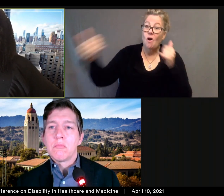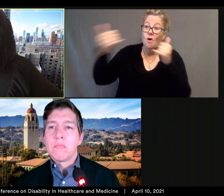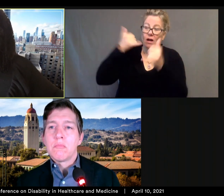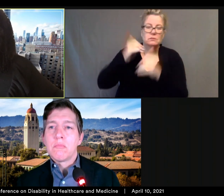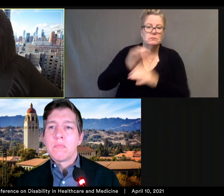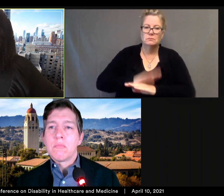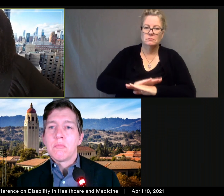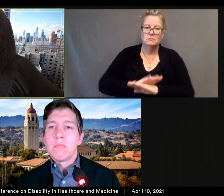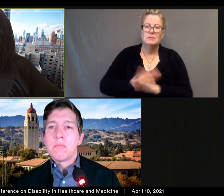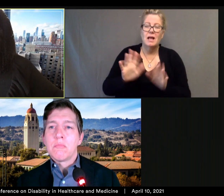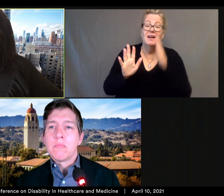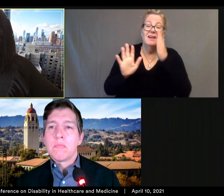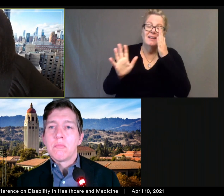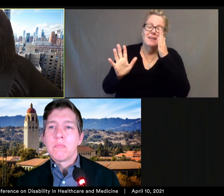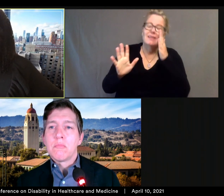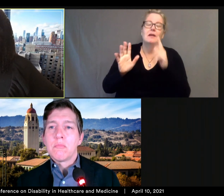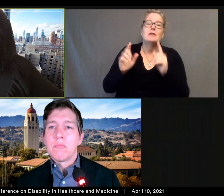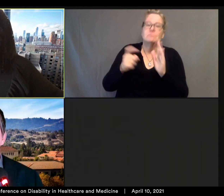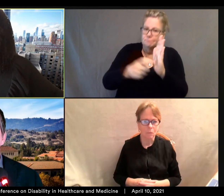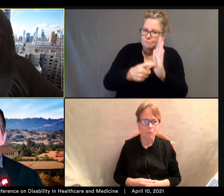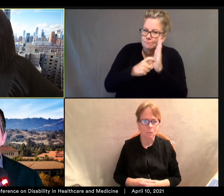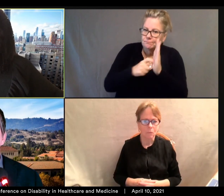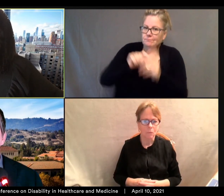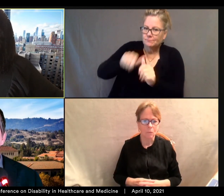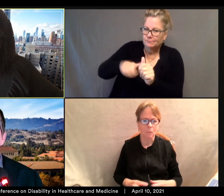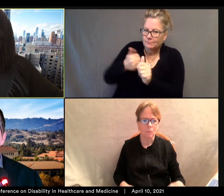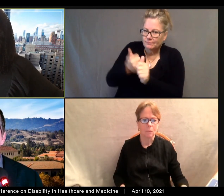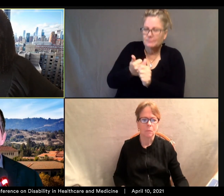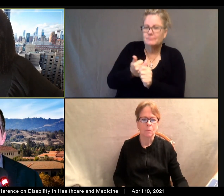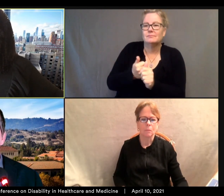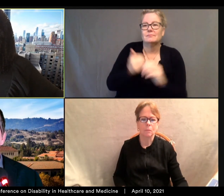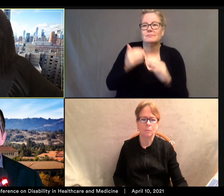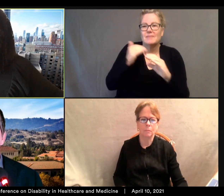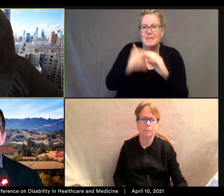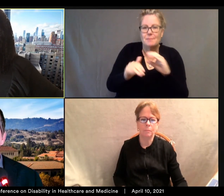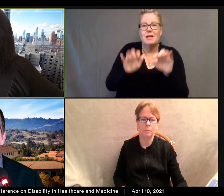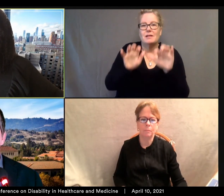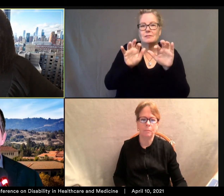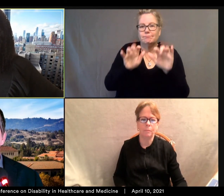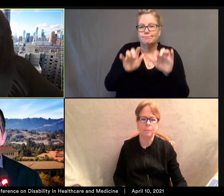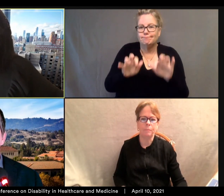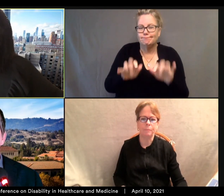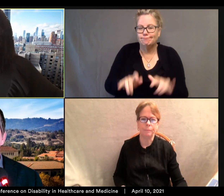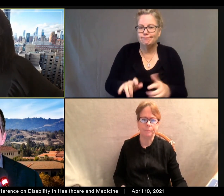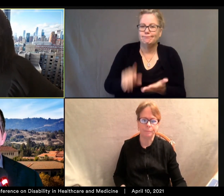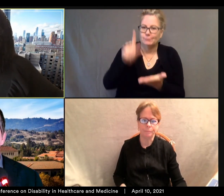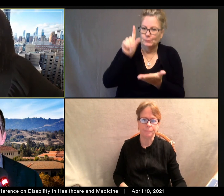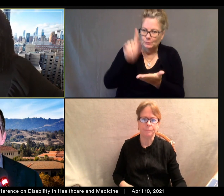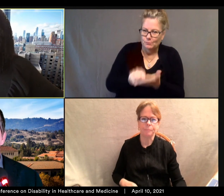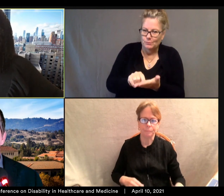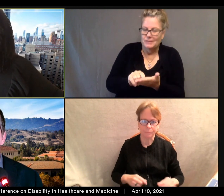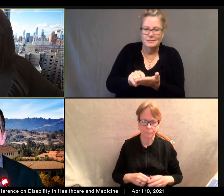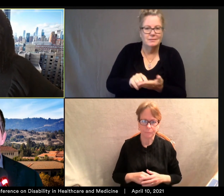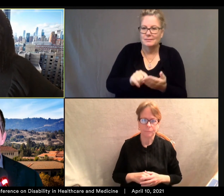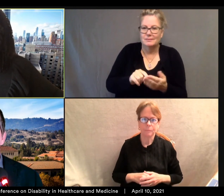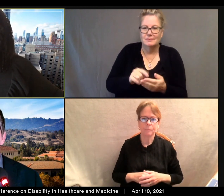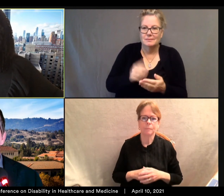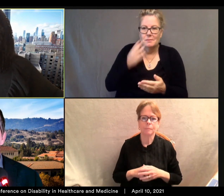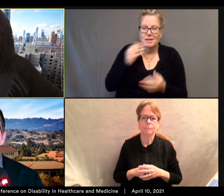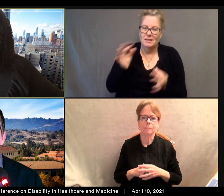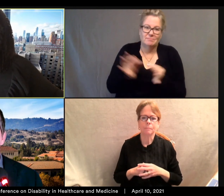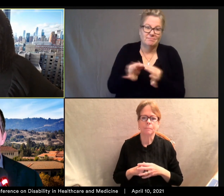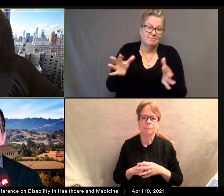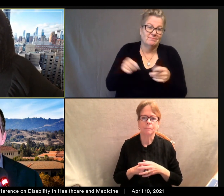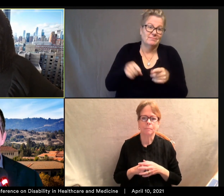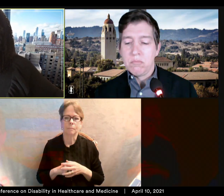fine, but what is that in court? That's just hearsay, you can't really prove it. So always